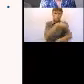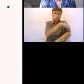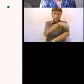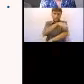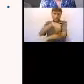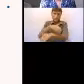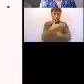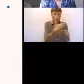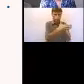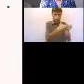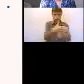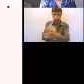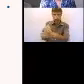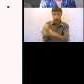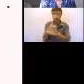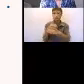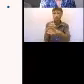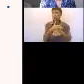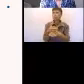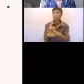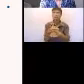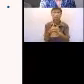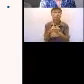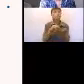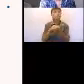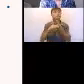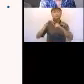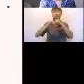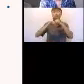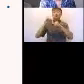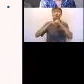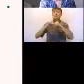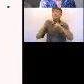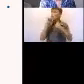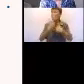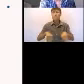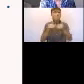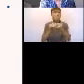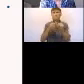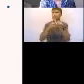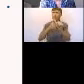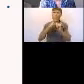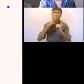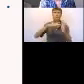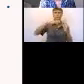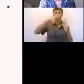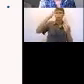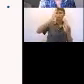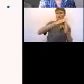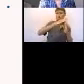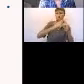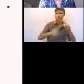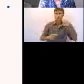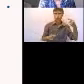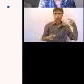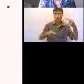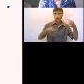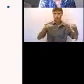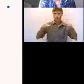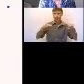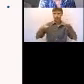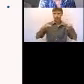that don't replicate this top-down hierarchy where only one person drives the ship. In